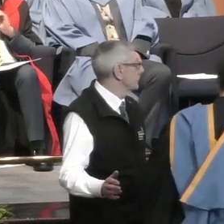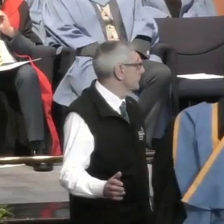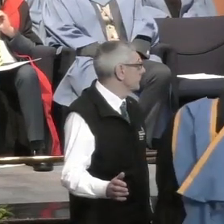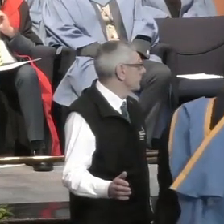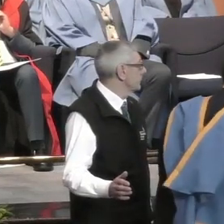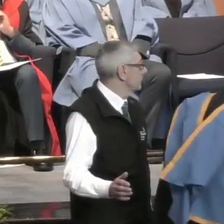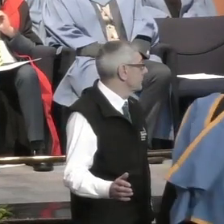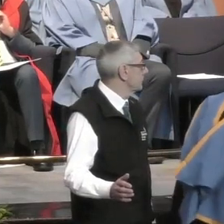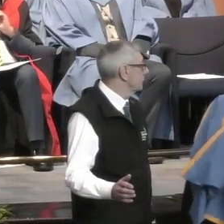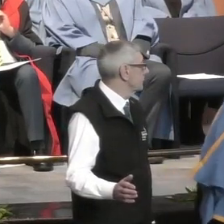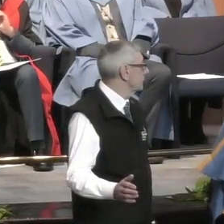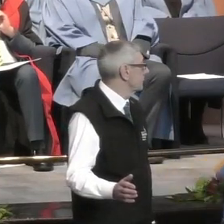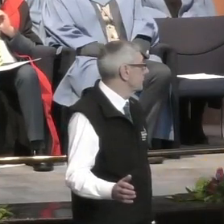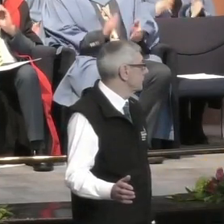Pooja Bhaskar Pawar.